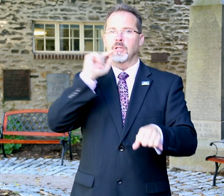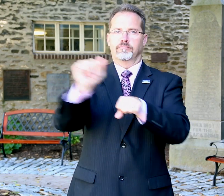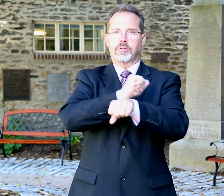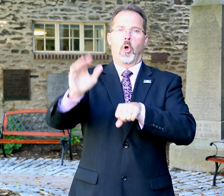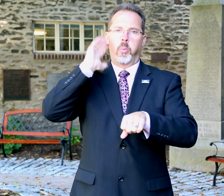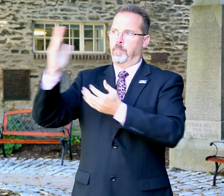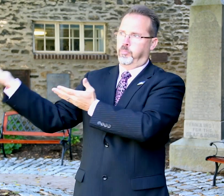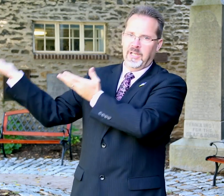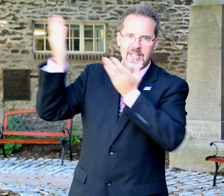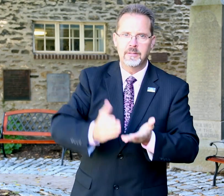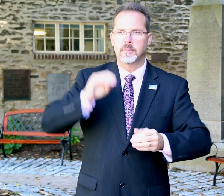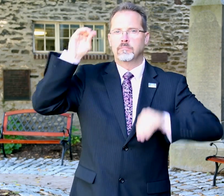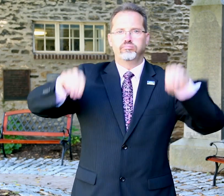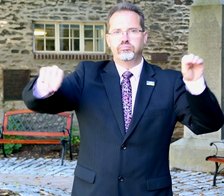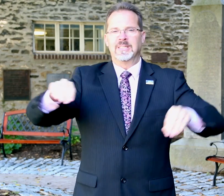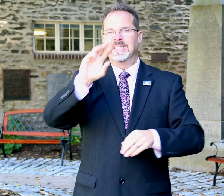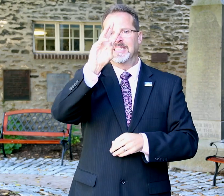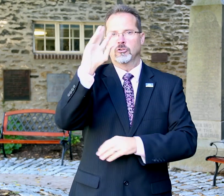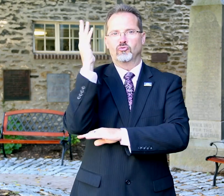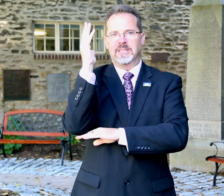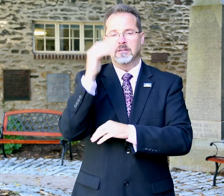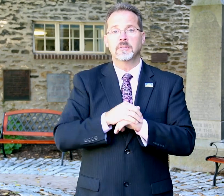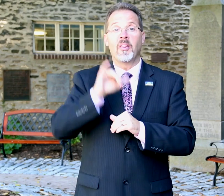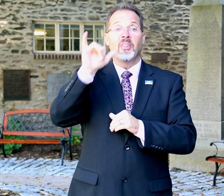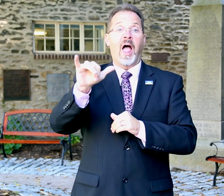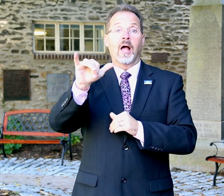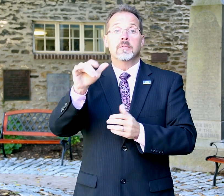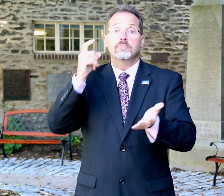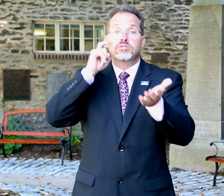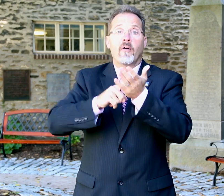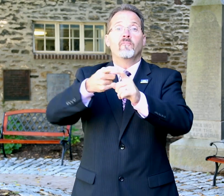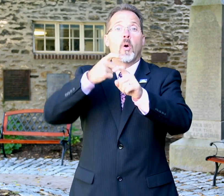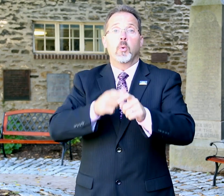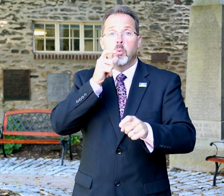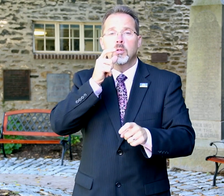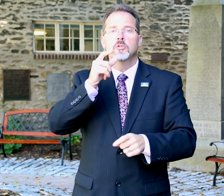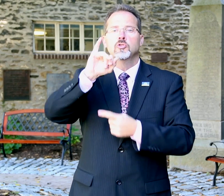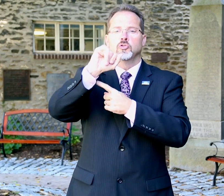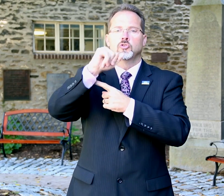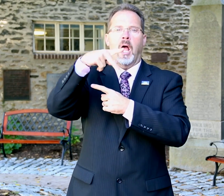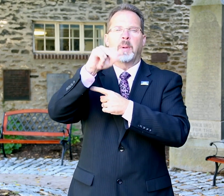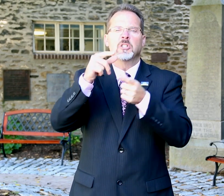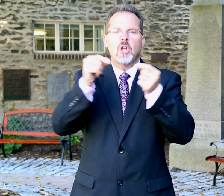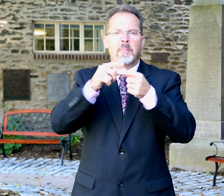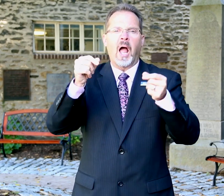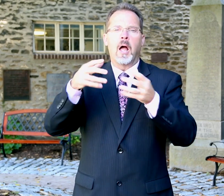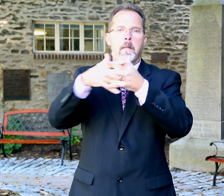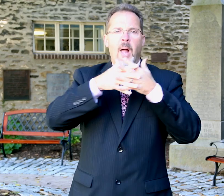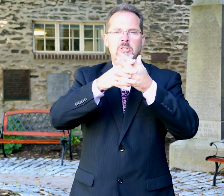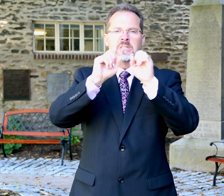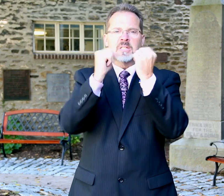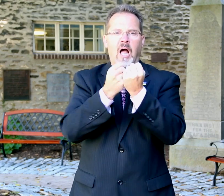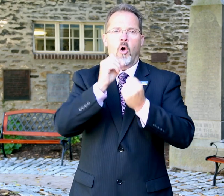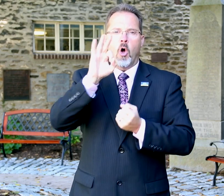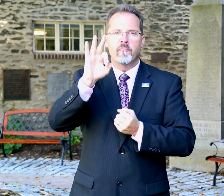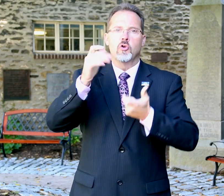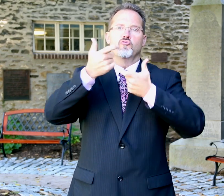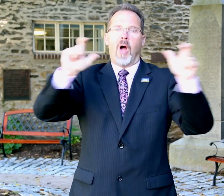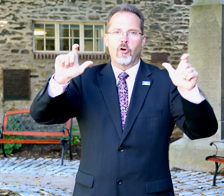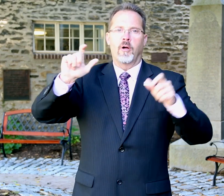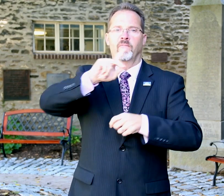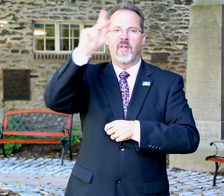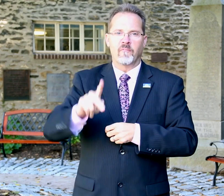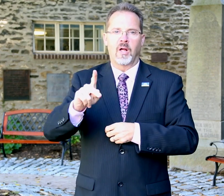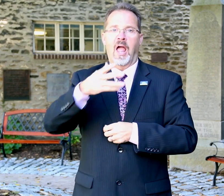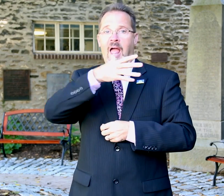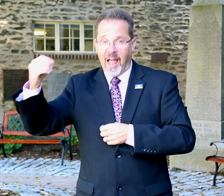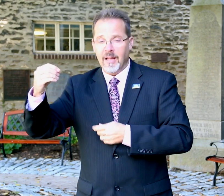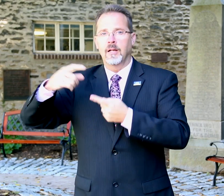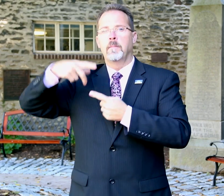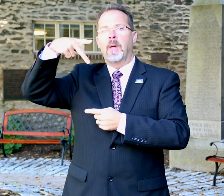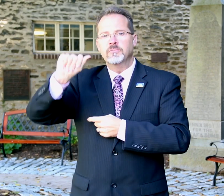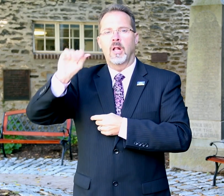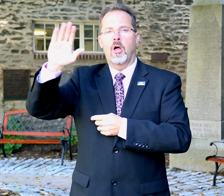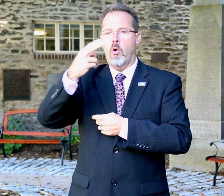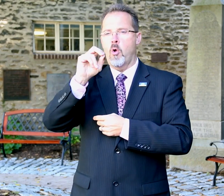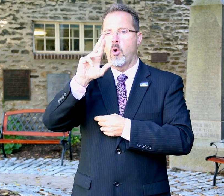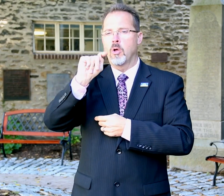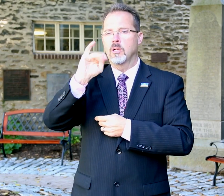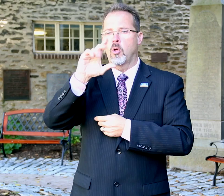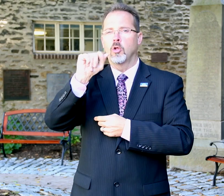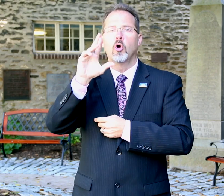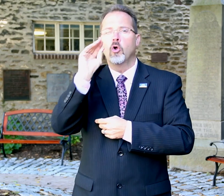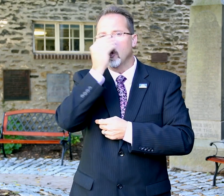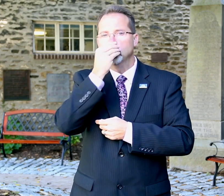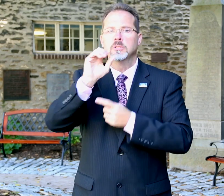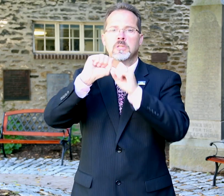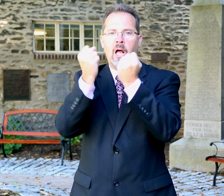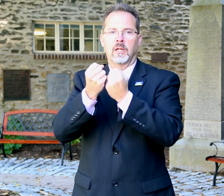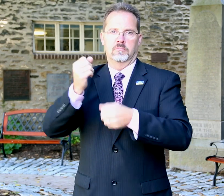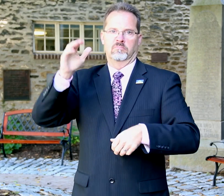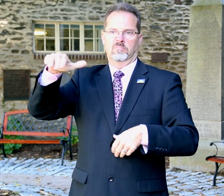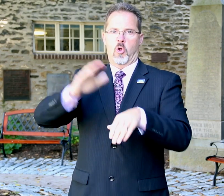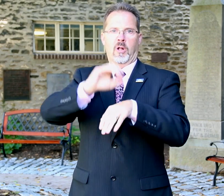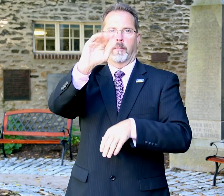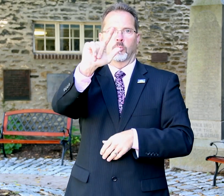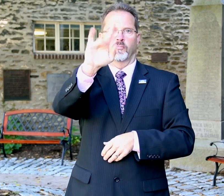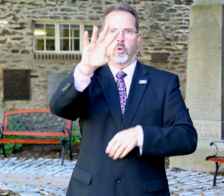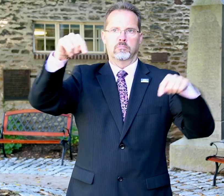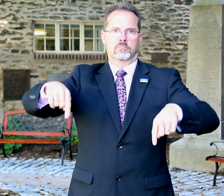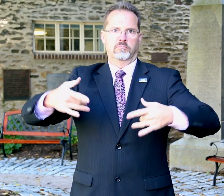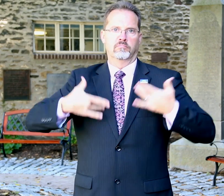Now, we are getting ready to plant six trees! That recognitions if rom Subaru, Japan America Society of Greater Philadelphia and the Pennsylvania Horticultural Society- on October 24th here at PSD.